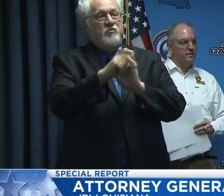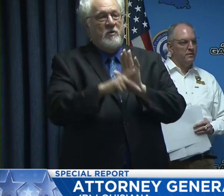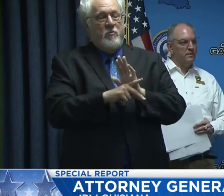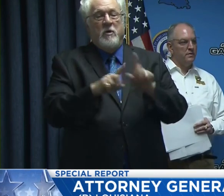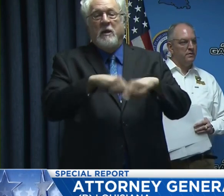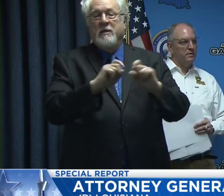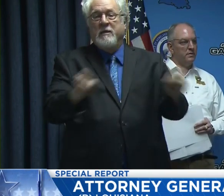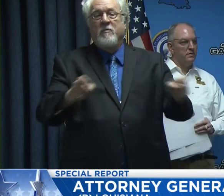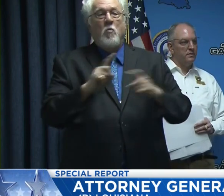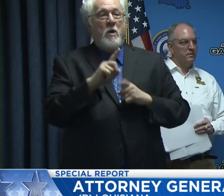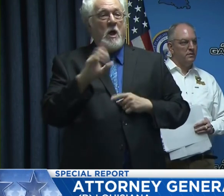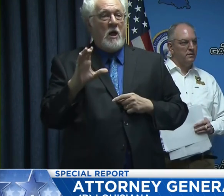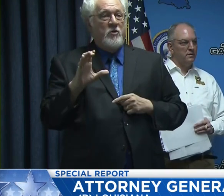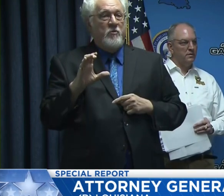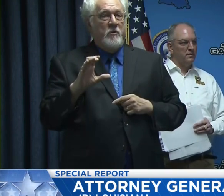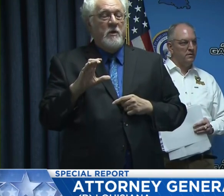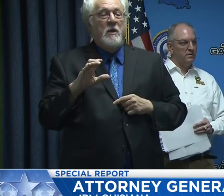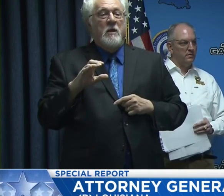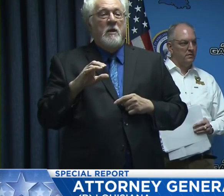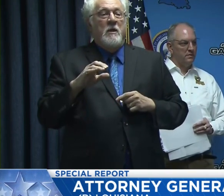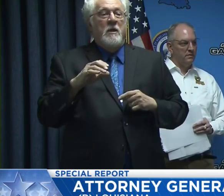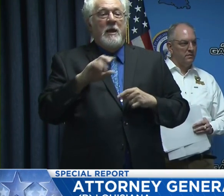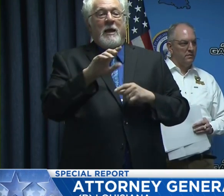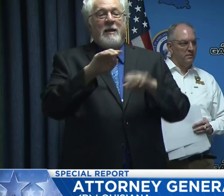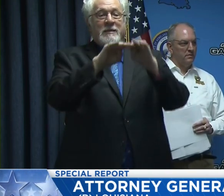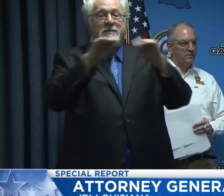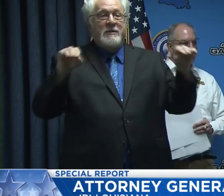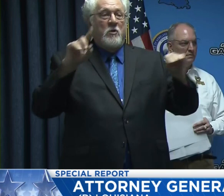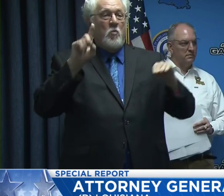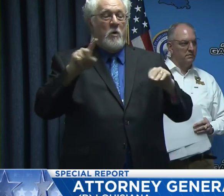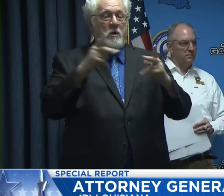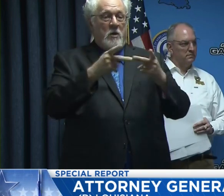MEDICATION THROUGH THE HARD WORK